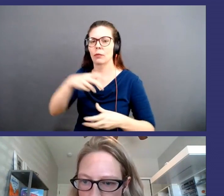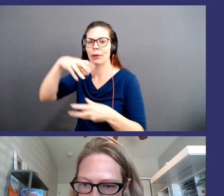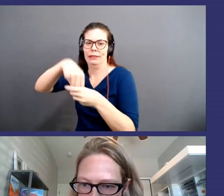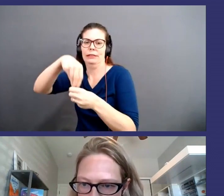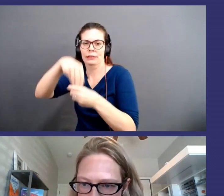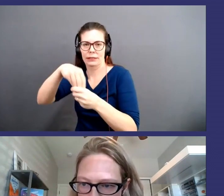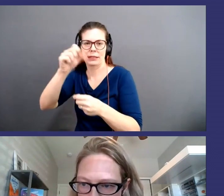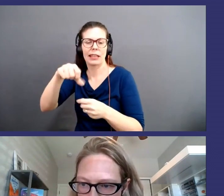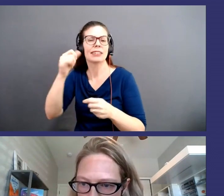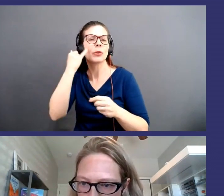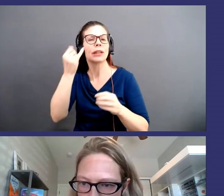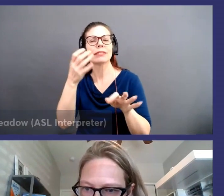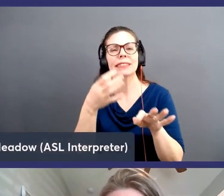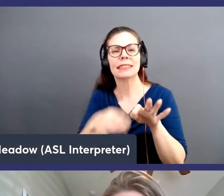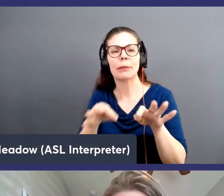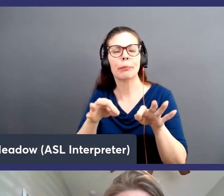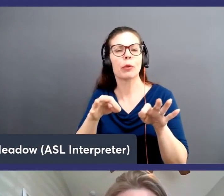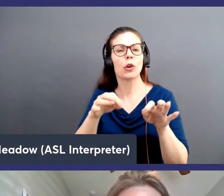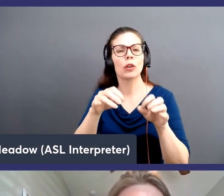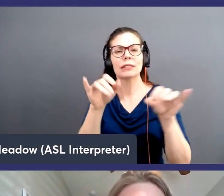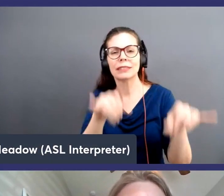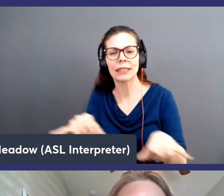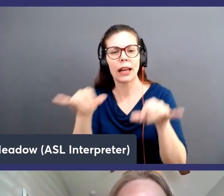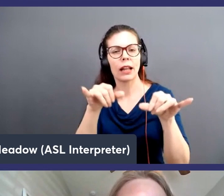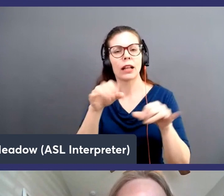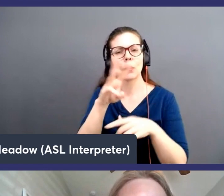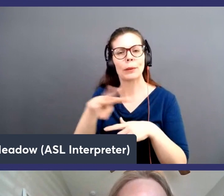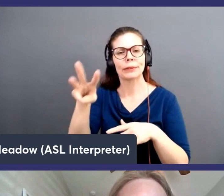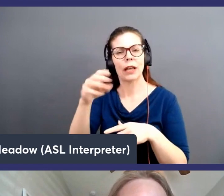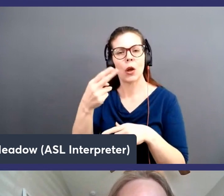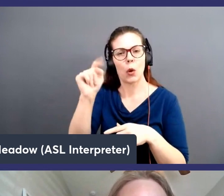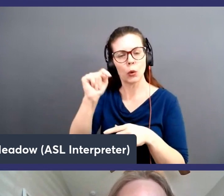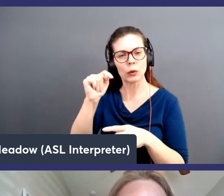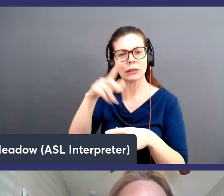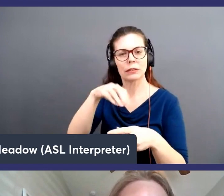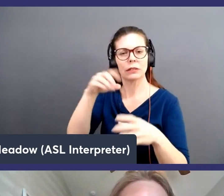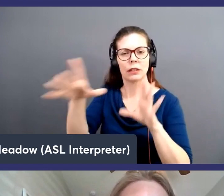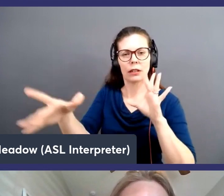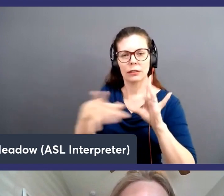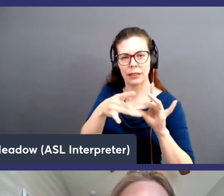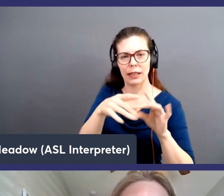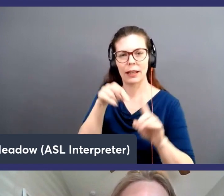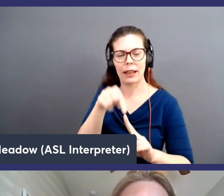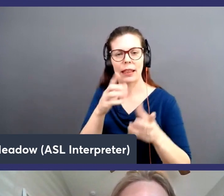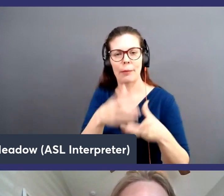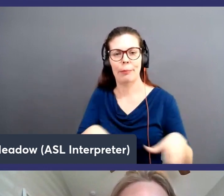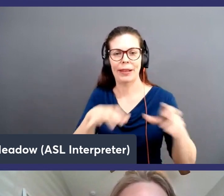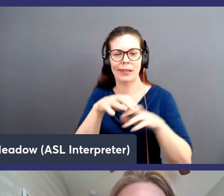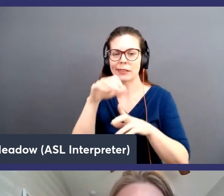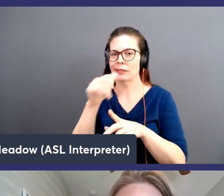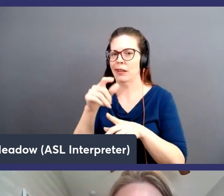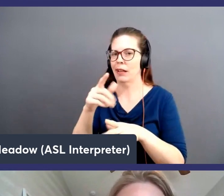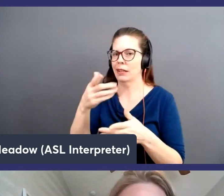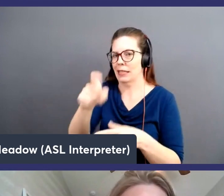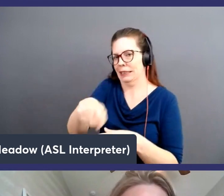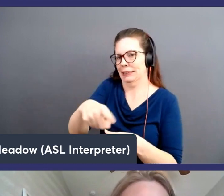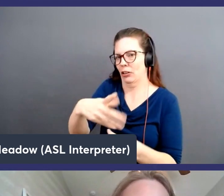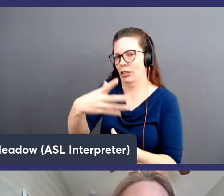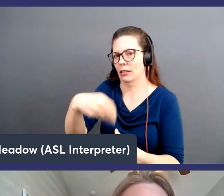static website hosting or something on the bucket, that's not gonna be necessarily included in the backup if I understand correctly. Yeah, that is correct.